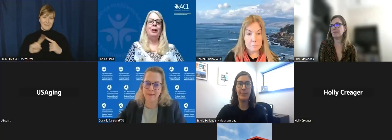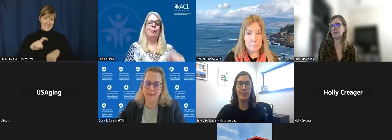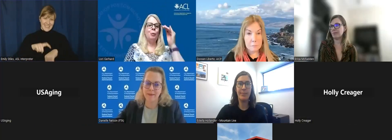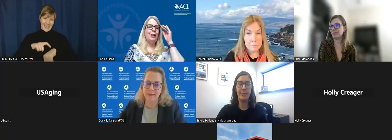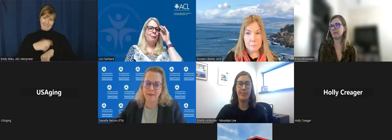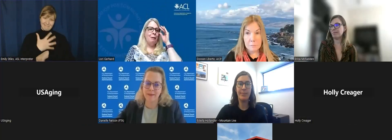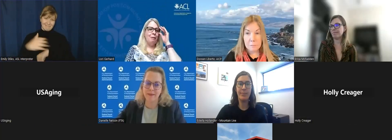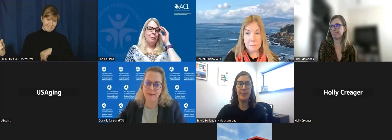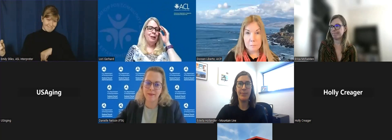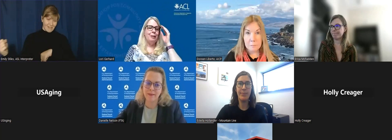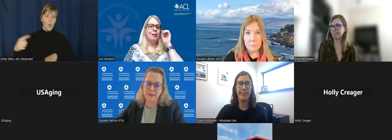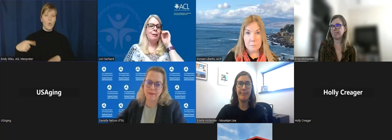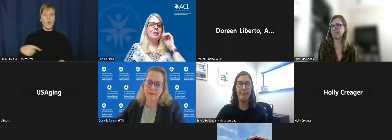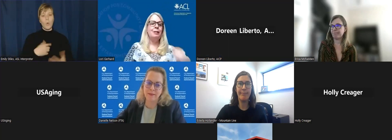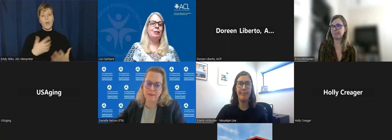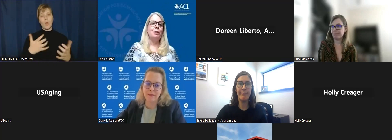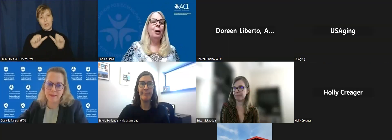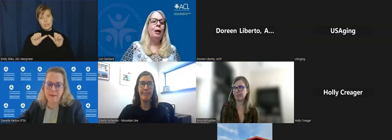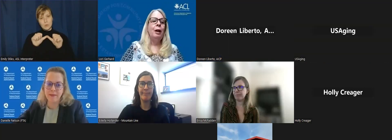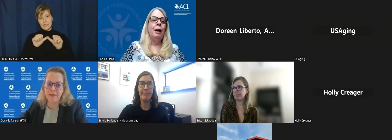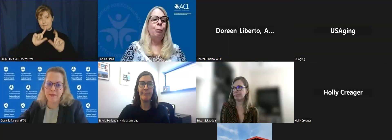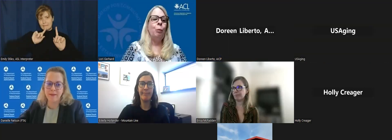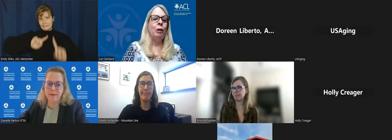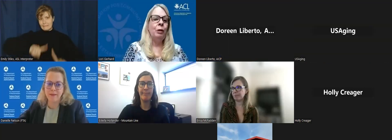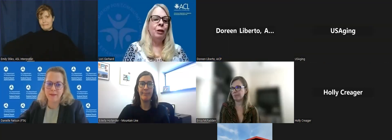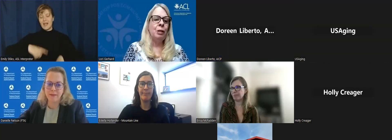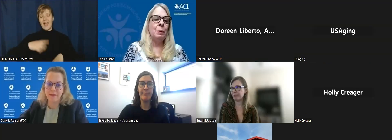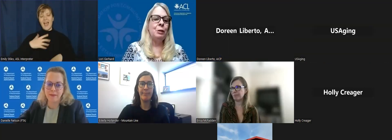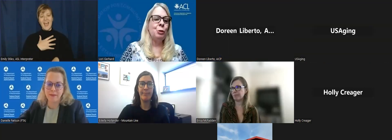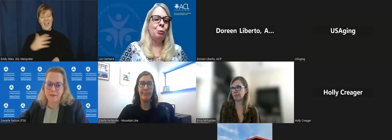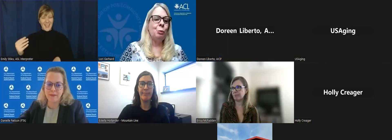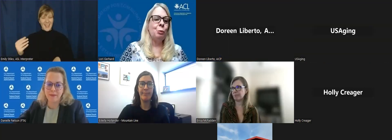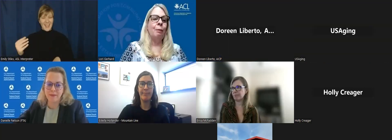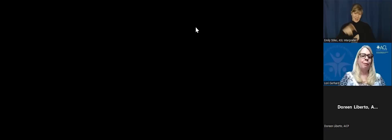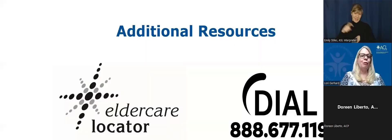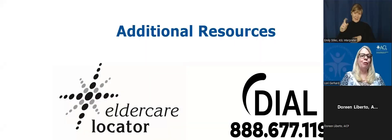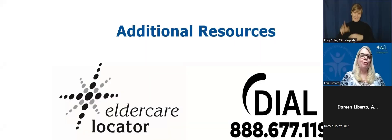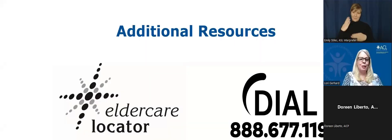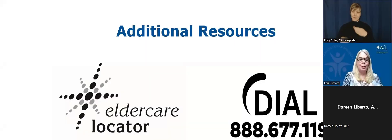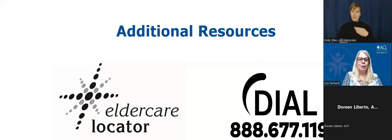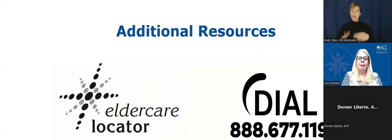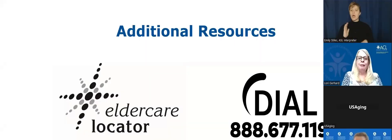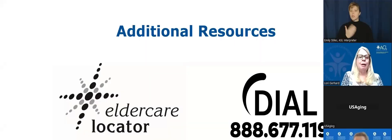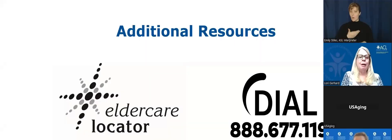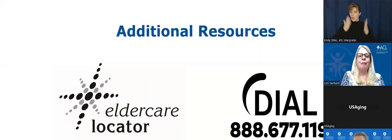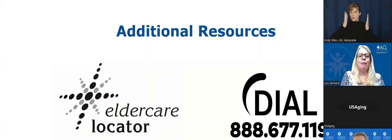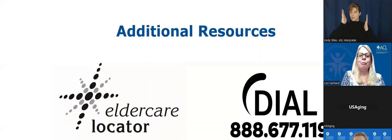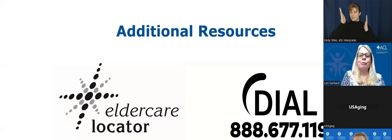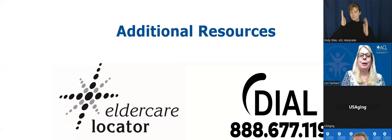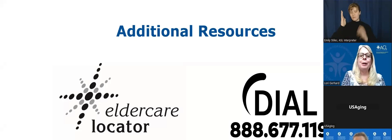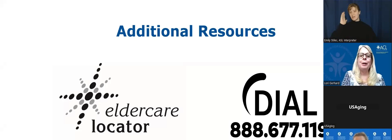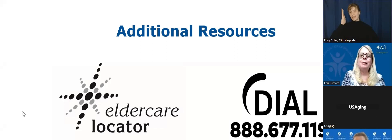want to keep everyone on time today. The speakers will review the questions and provide responses.